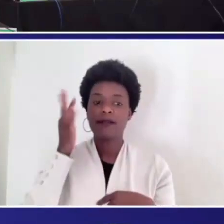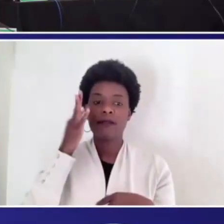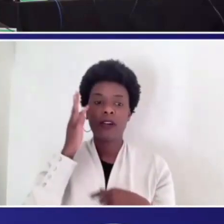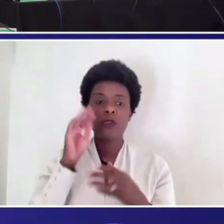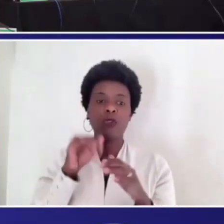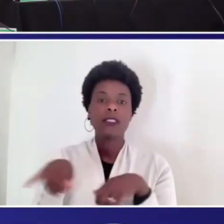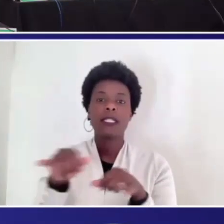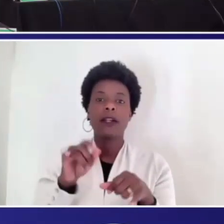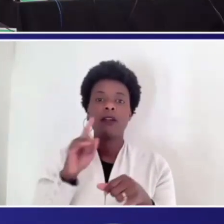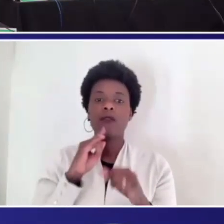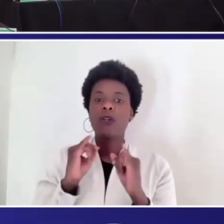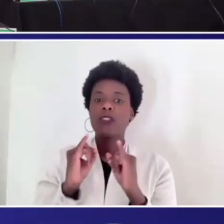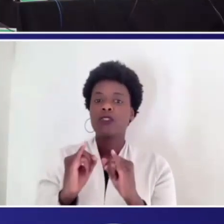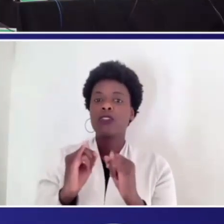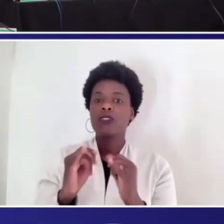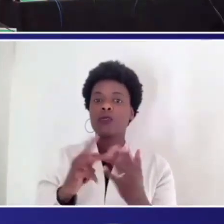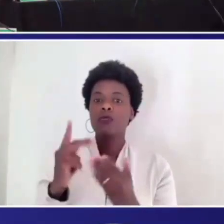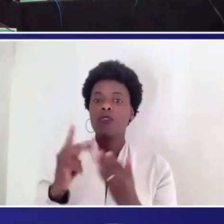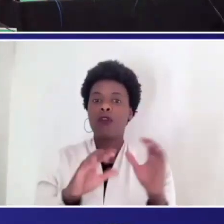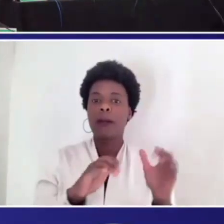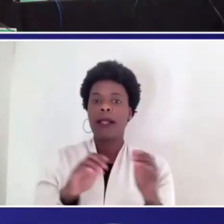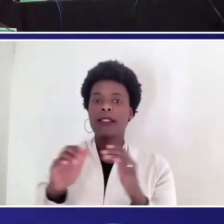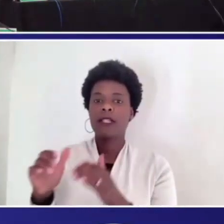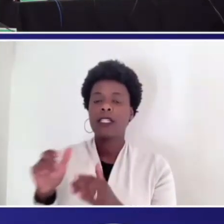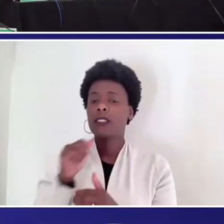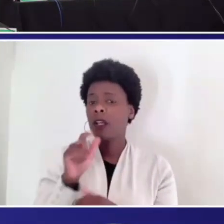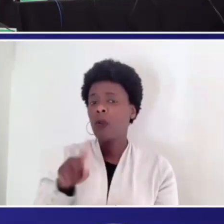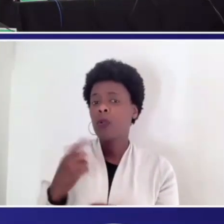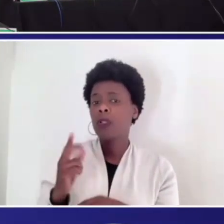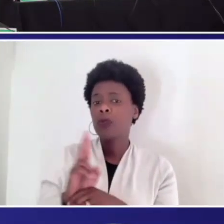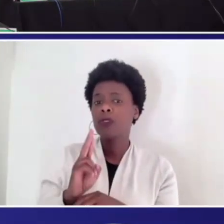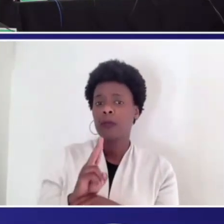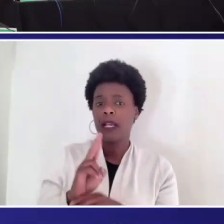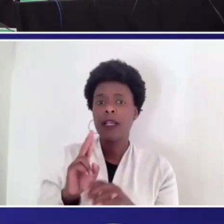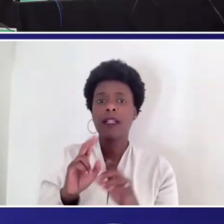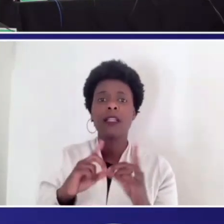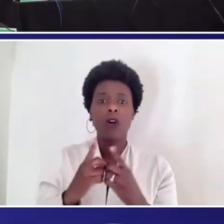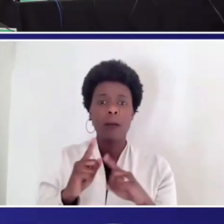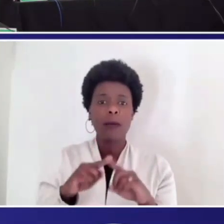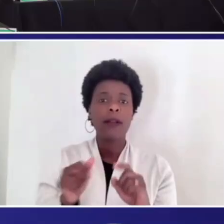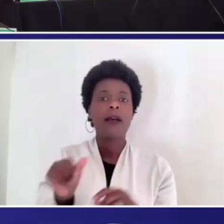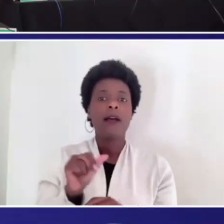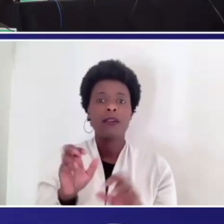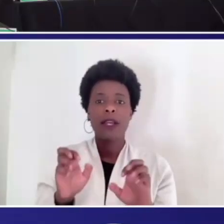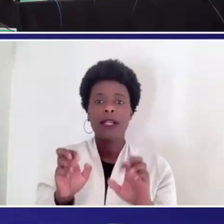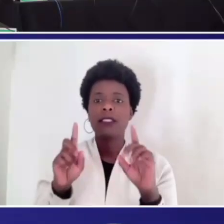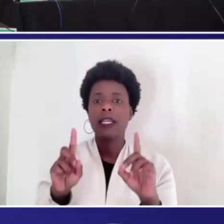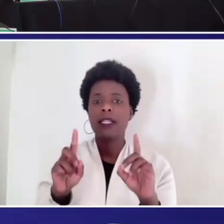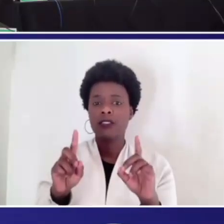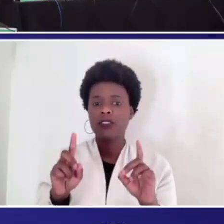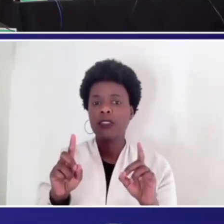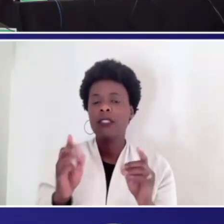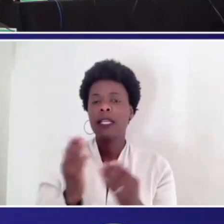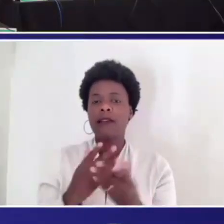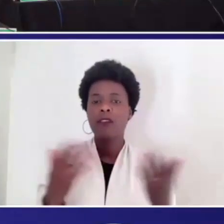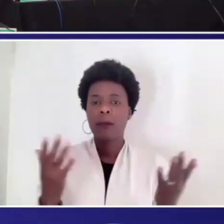And it's used not only by the Department but also other education information surveys. And then since 2020,